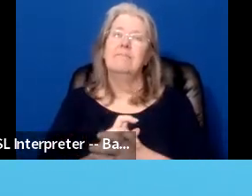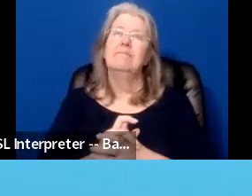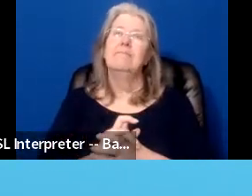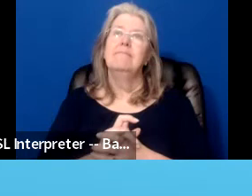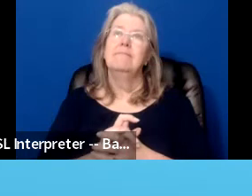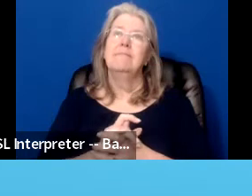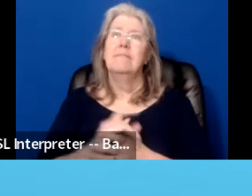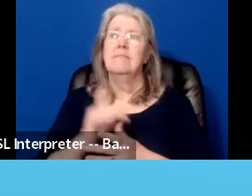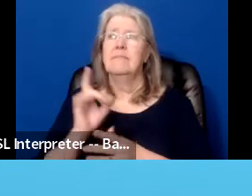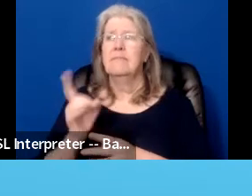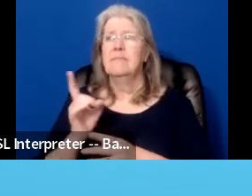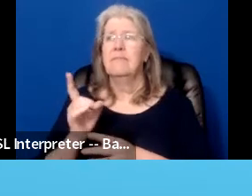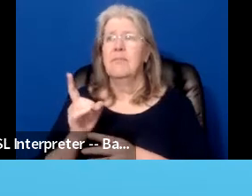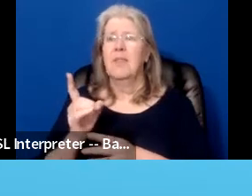them COVID even if I am negative?